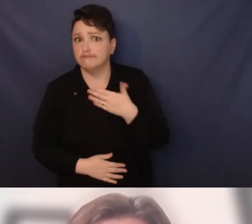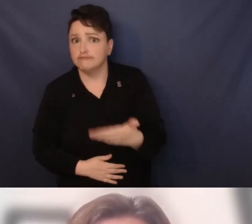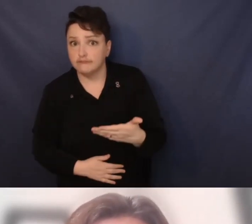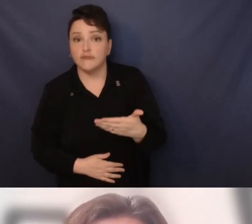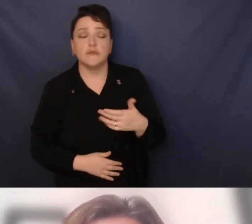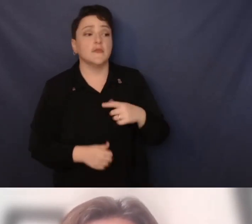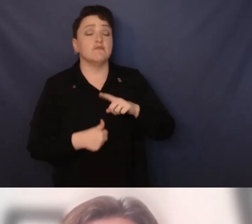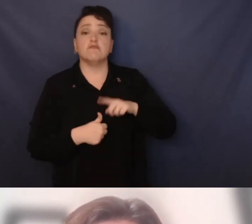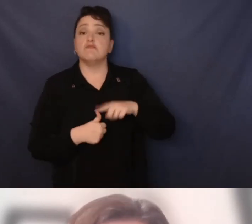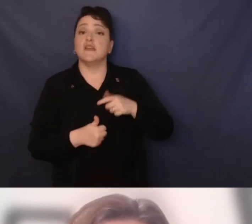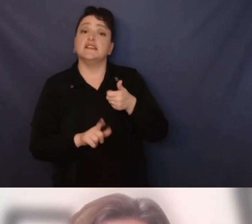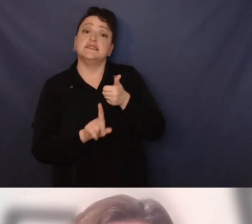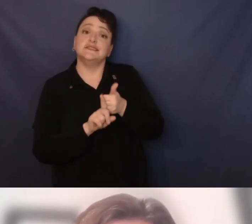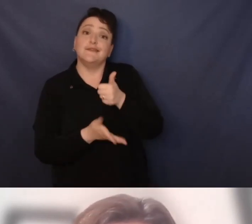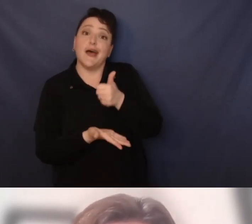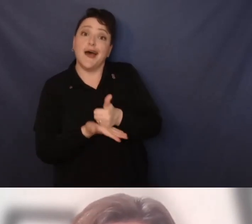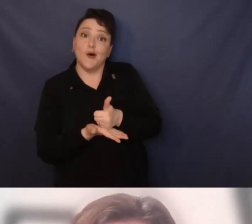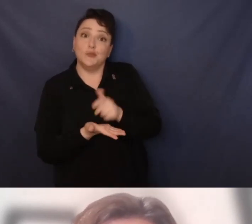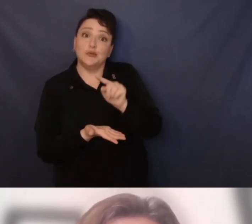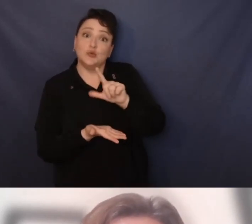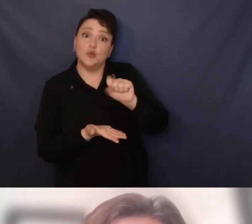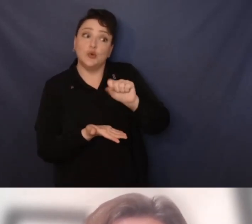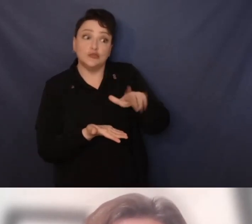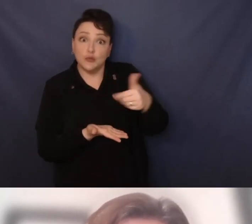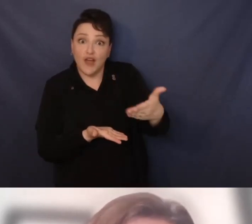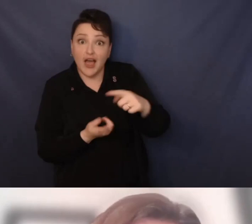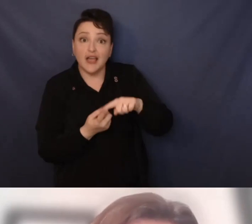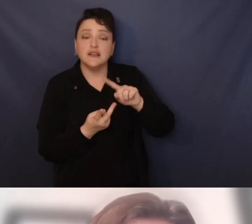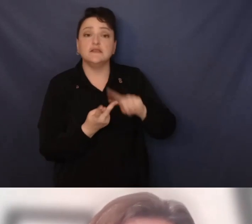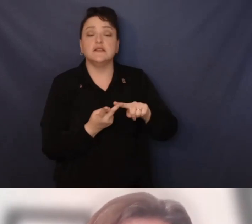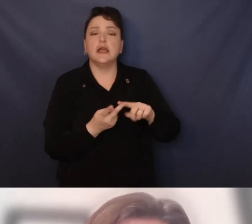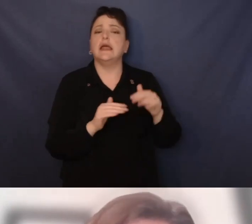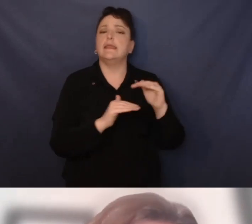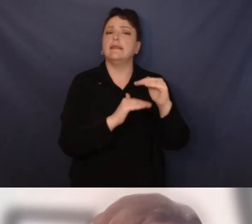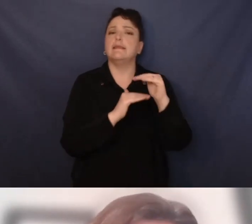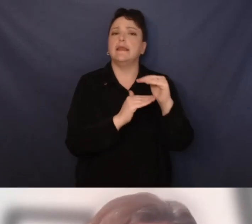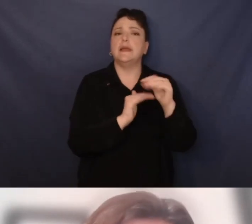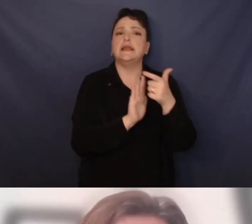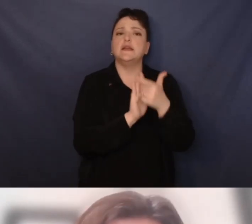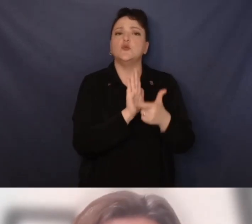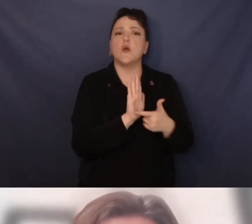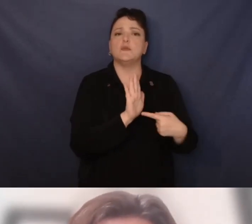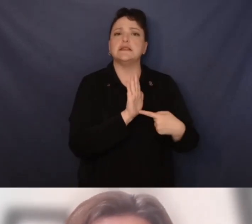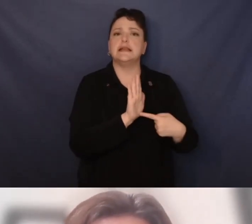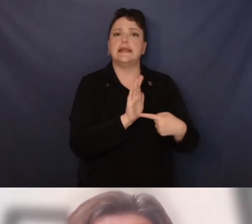some limited representation. Particularly, to start with large healthcare providers